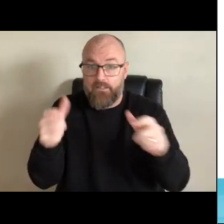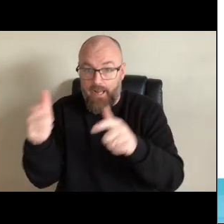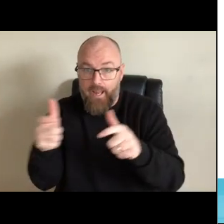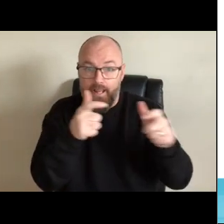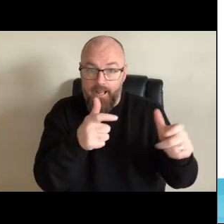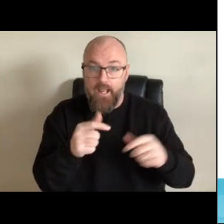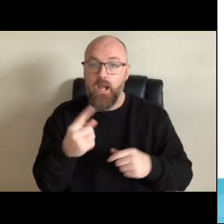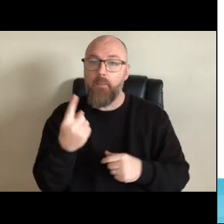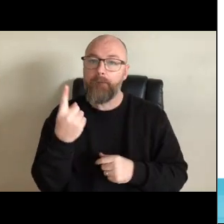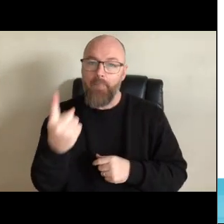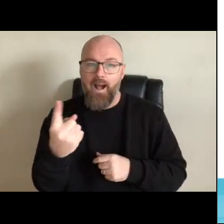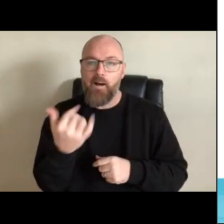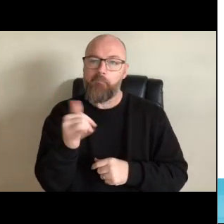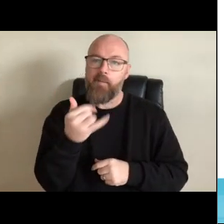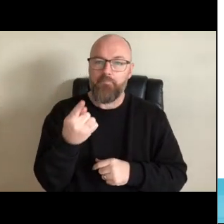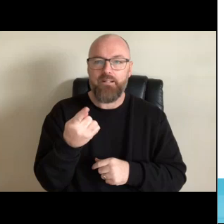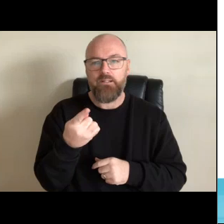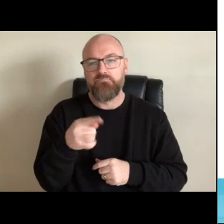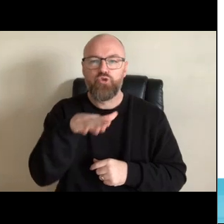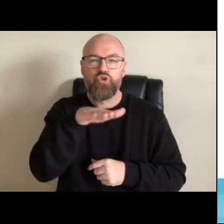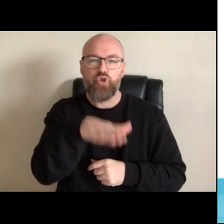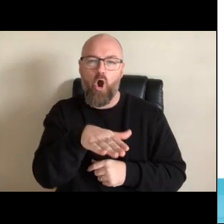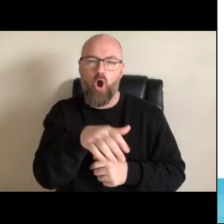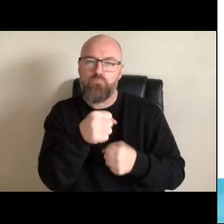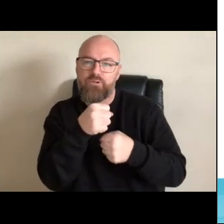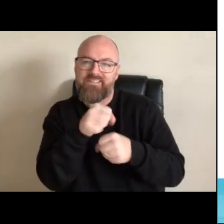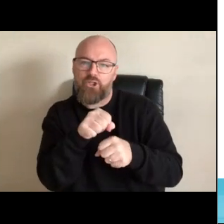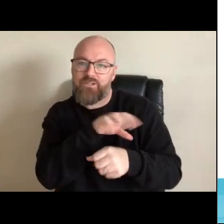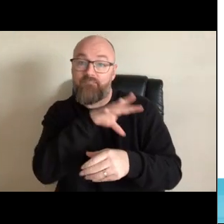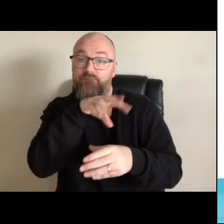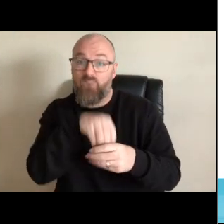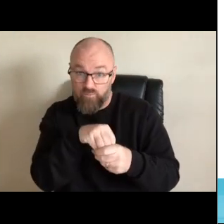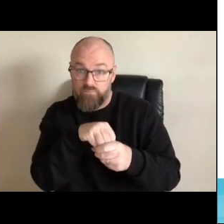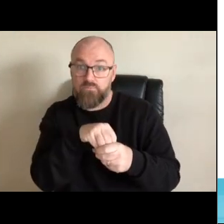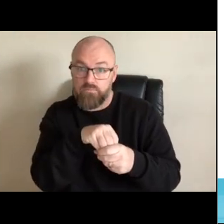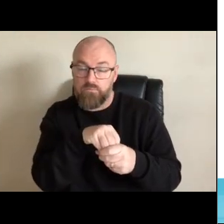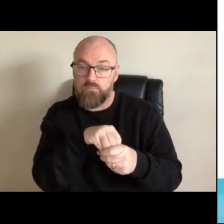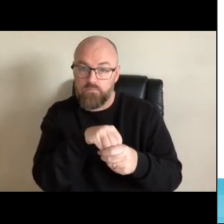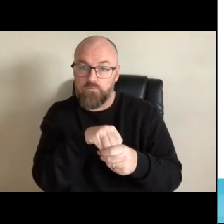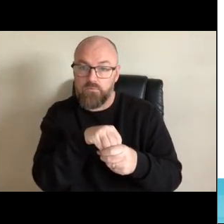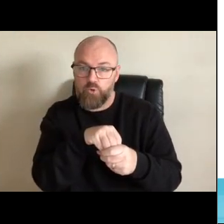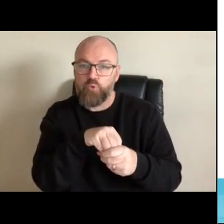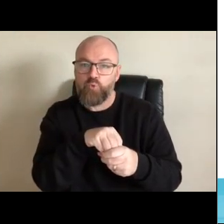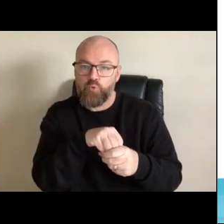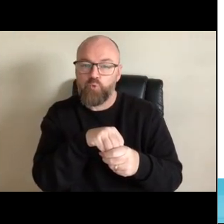involved in a family and um what might happen in that circumstance if the if Child Protection